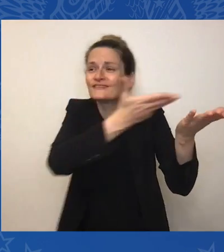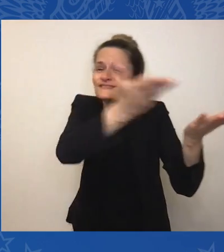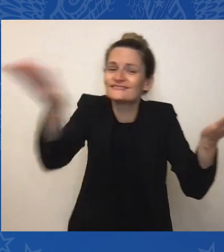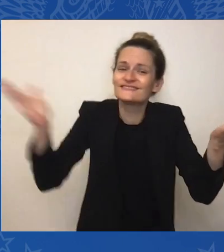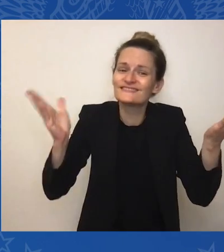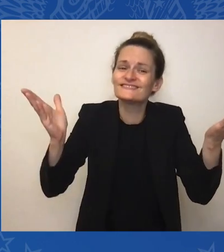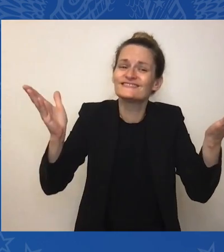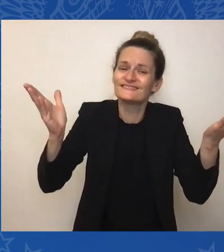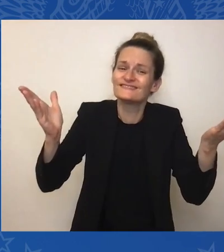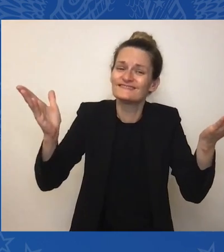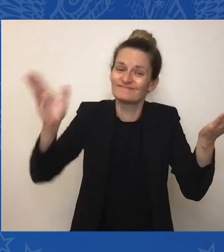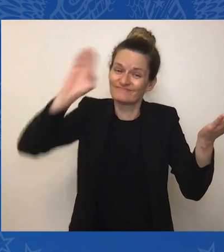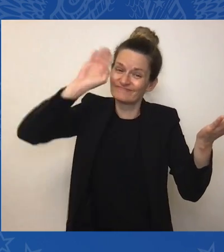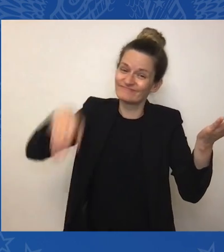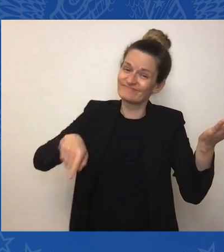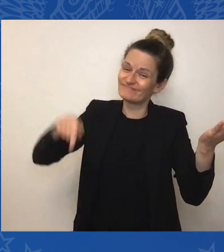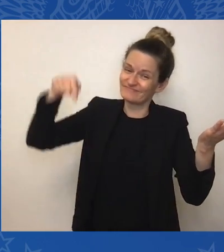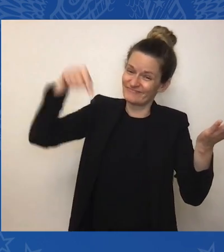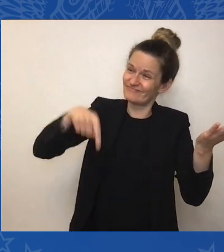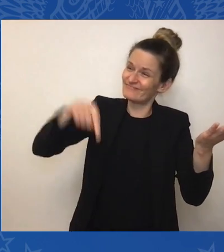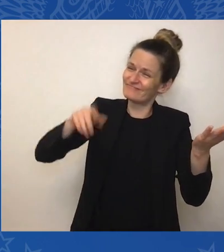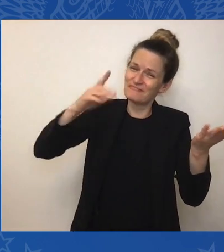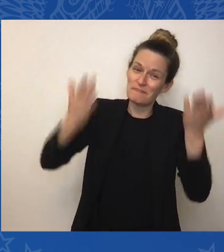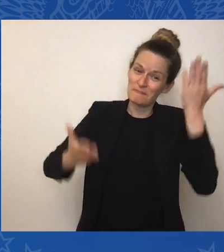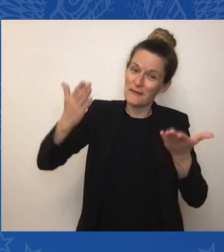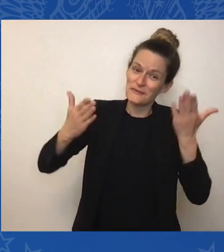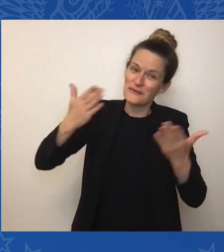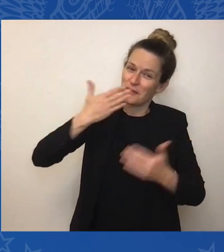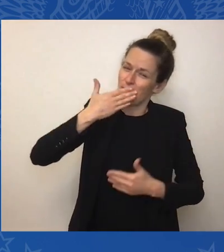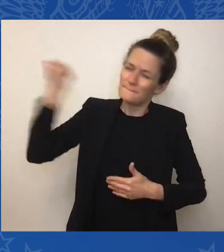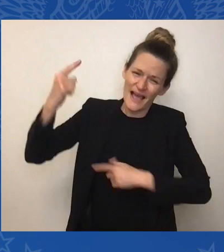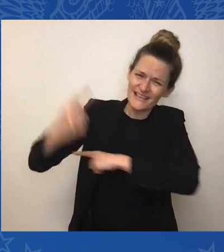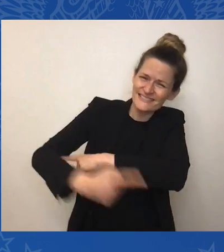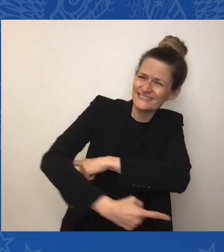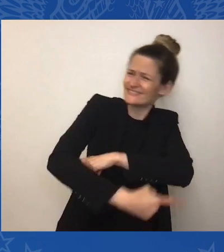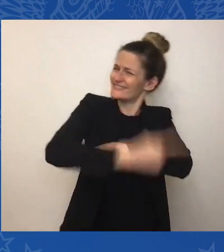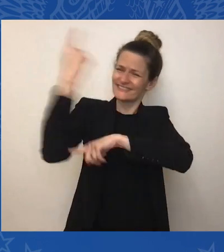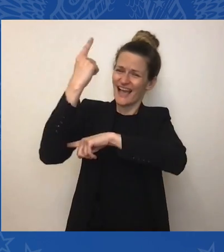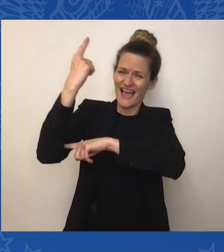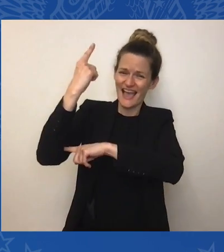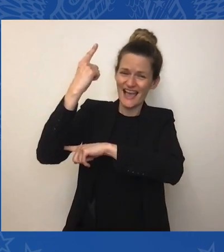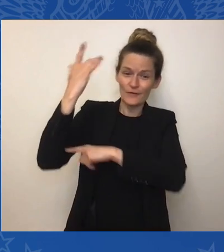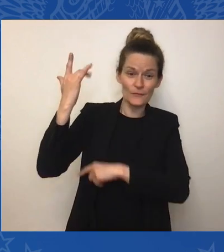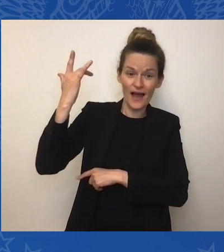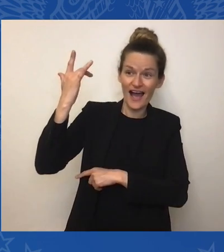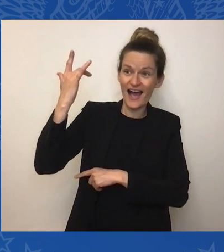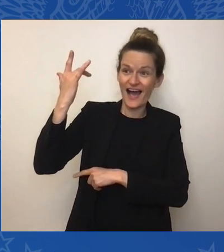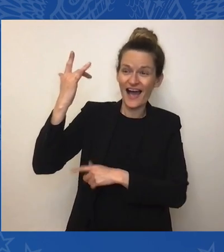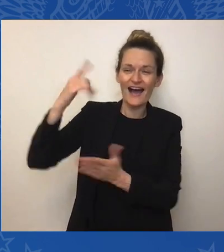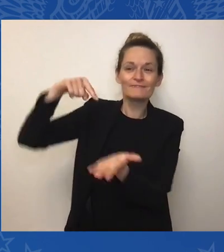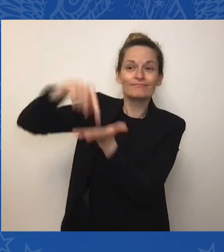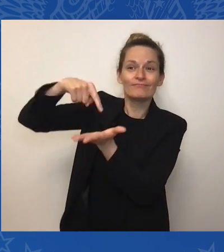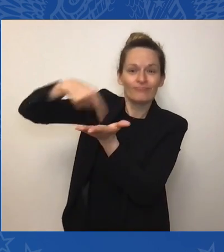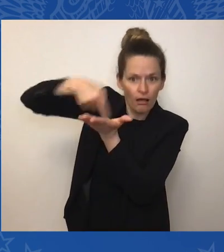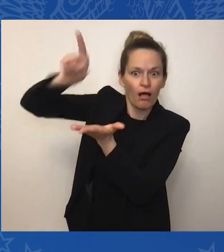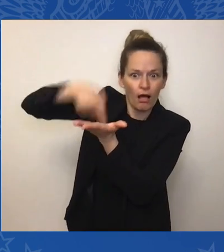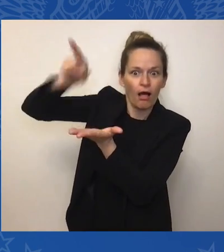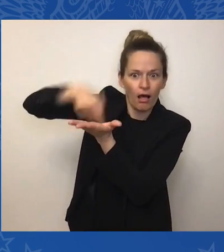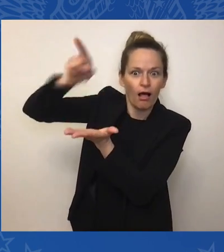No more tuition! But probably all of them are going to graduate school, so that probably won't work.